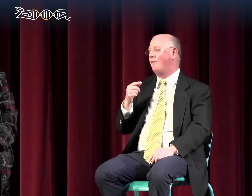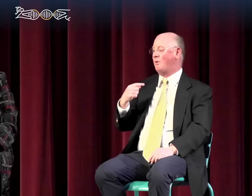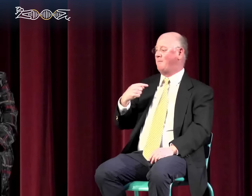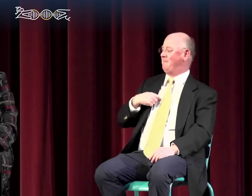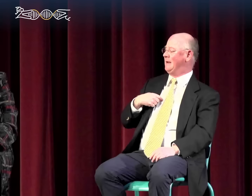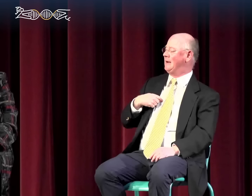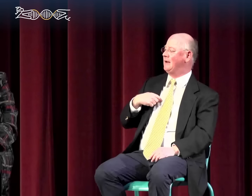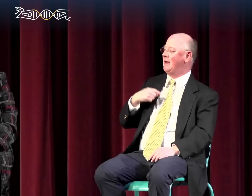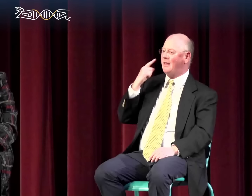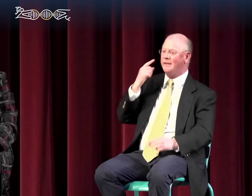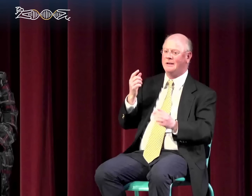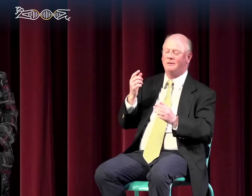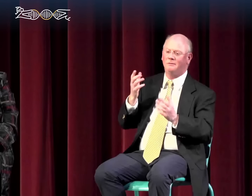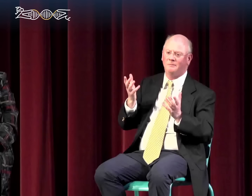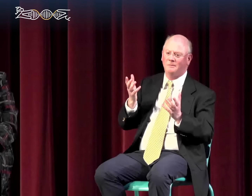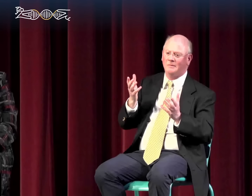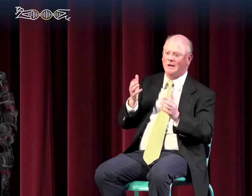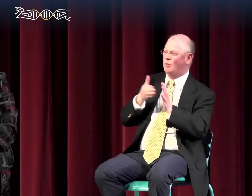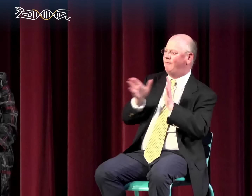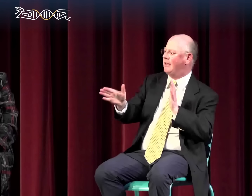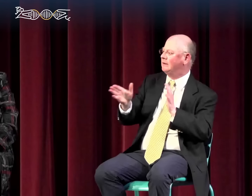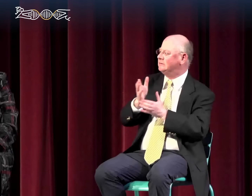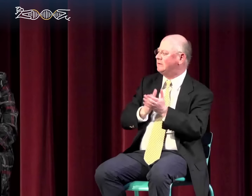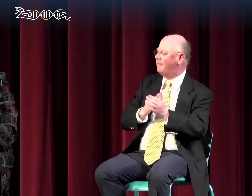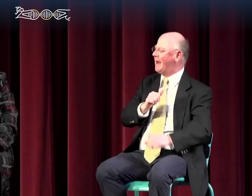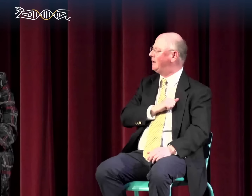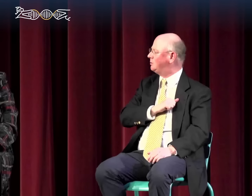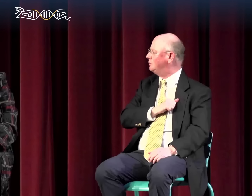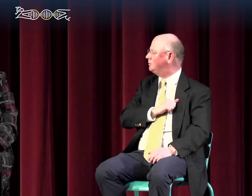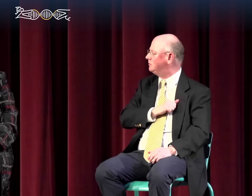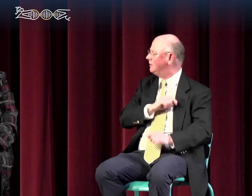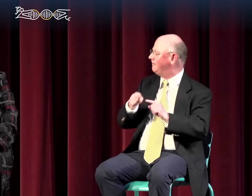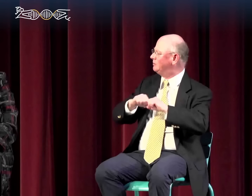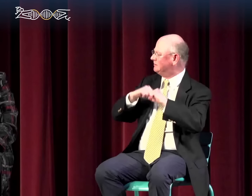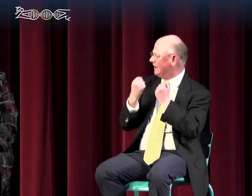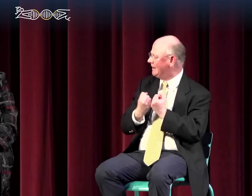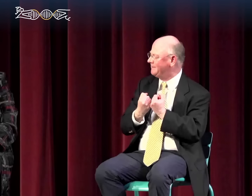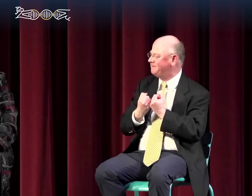I would have to say that I think this reflection of attitudes of societies